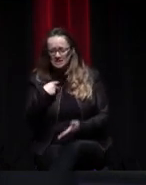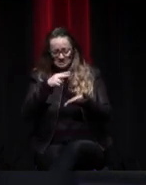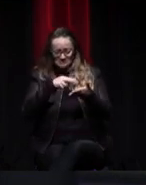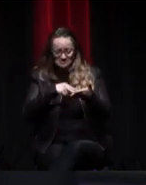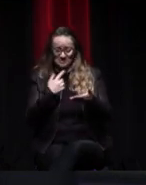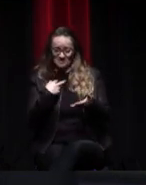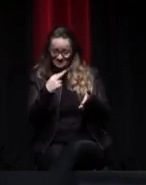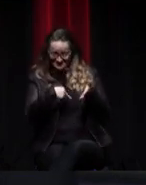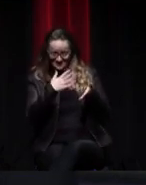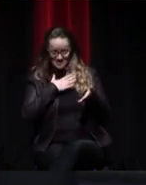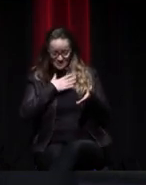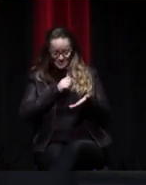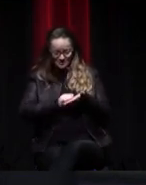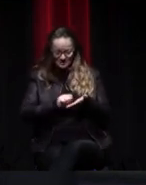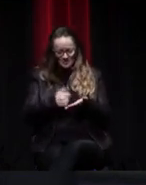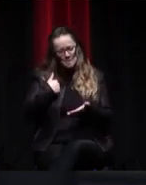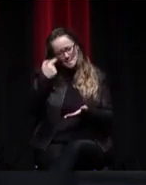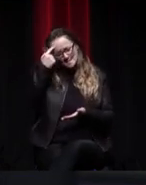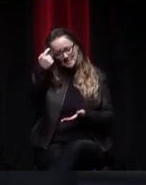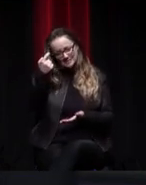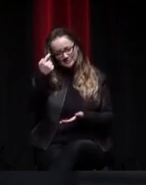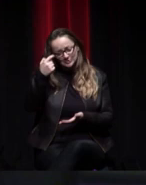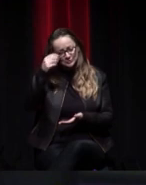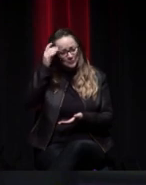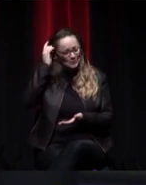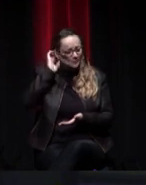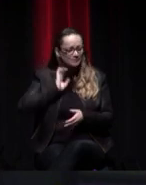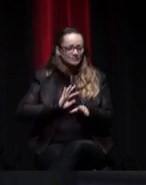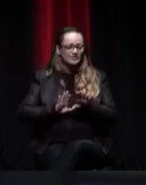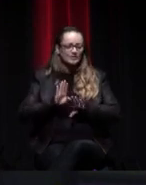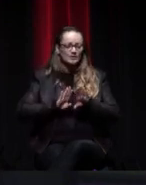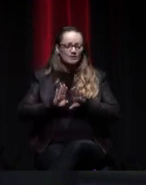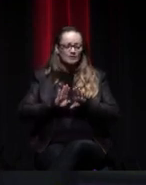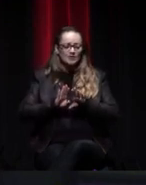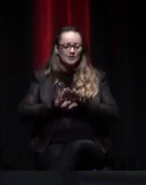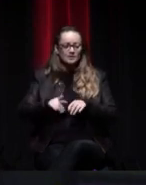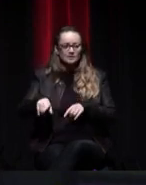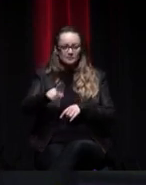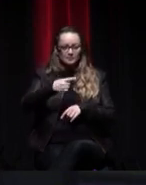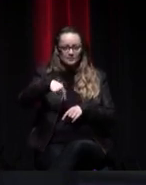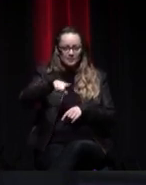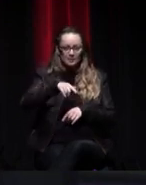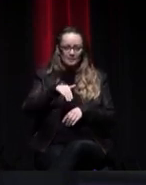I wonder that maybe the readership is ampler.